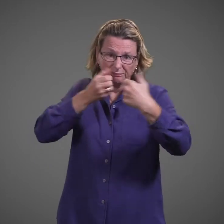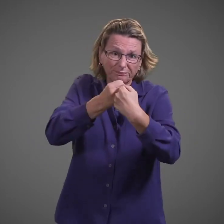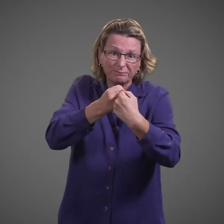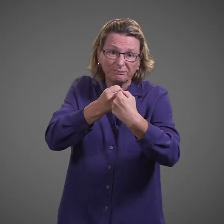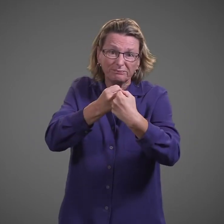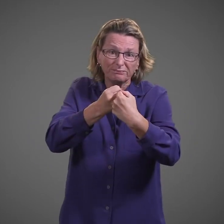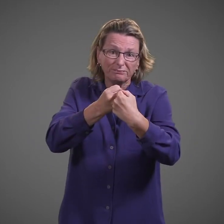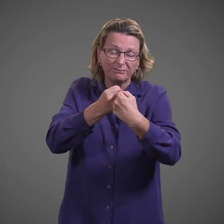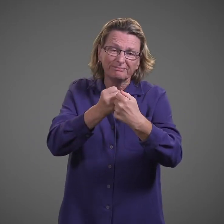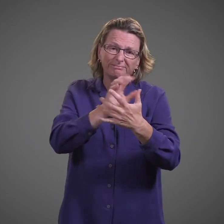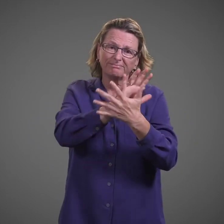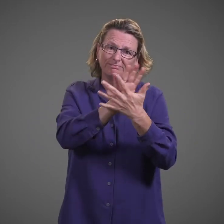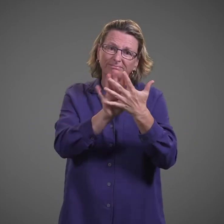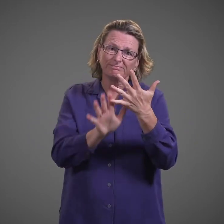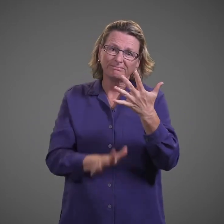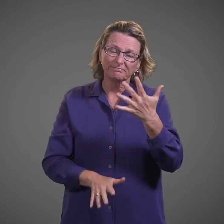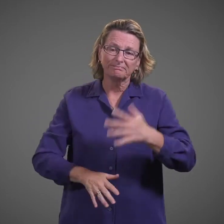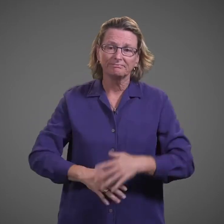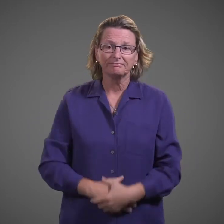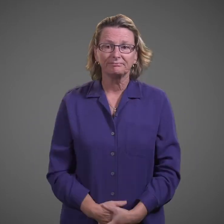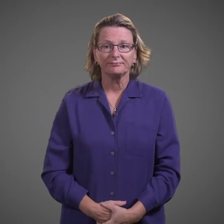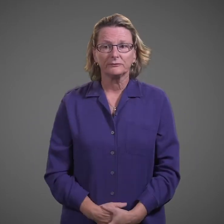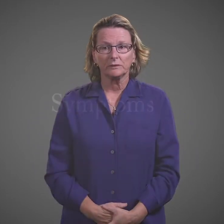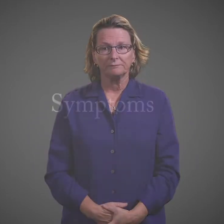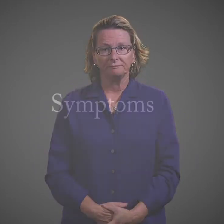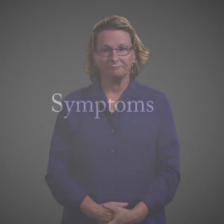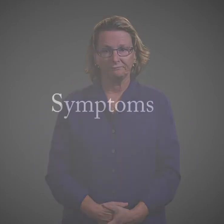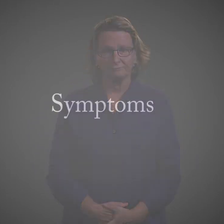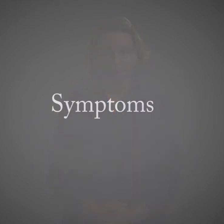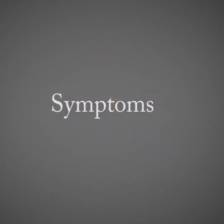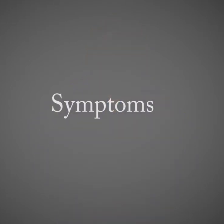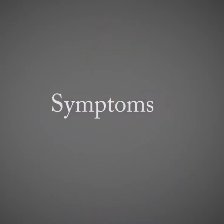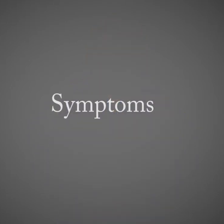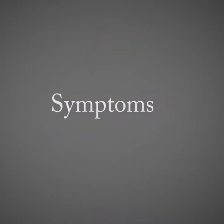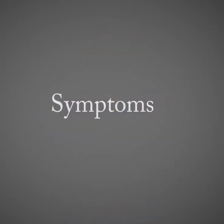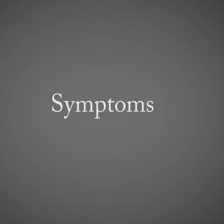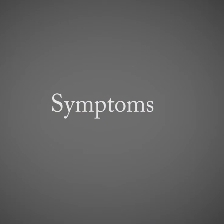Cars can collide with each other. All of these are possible ways injuries occur.